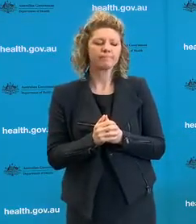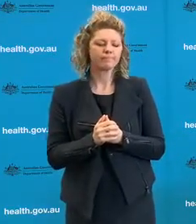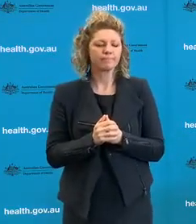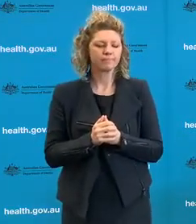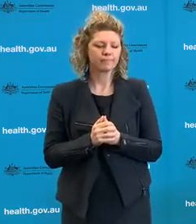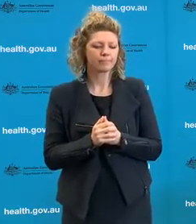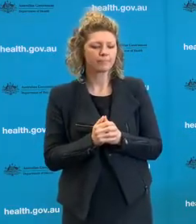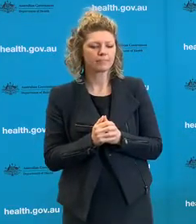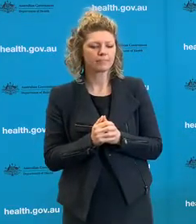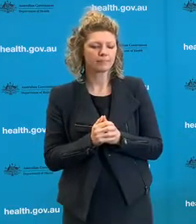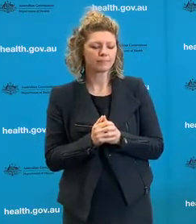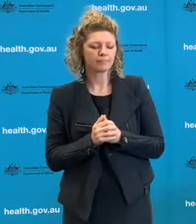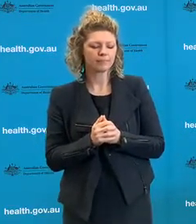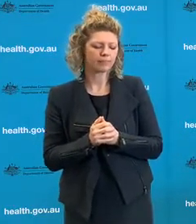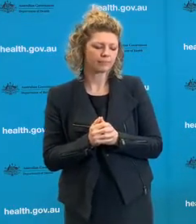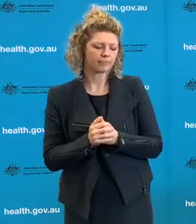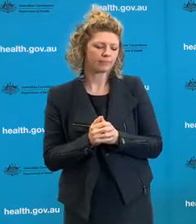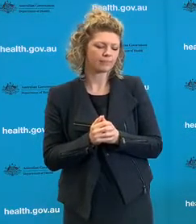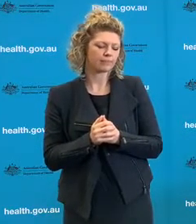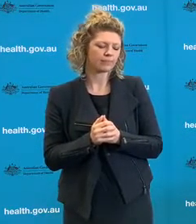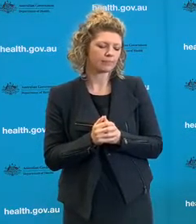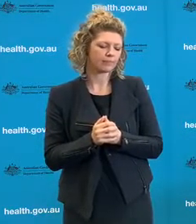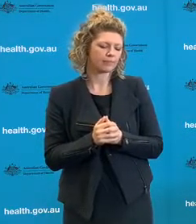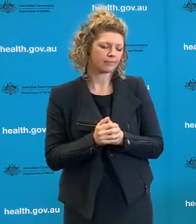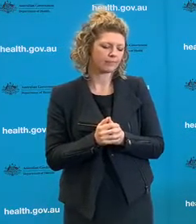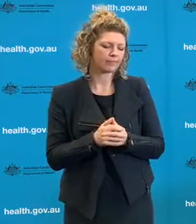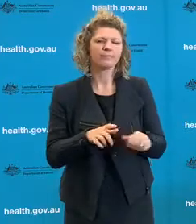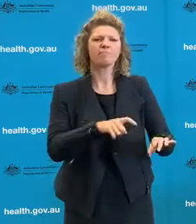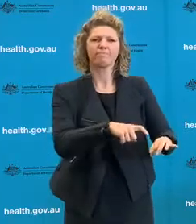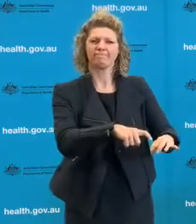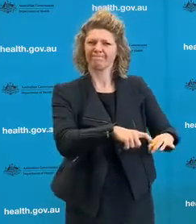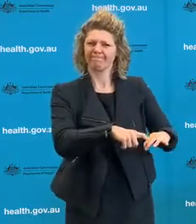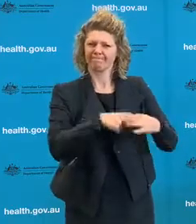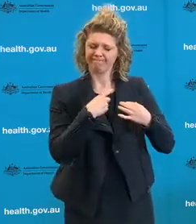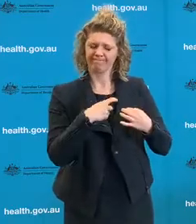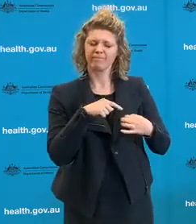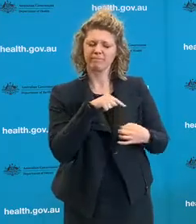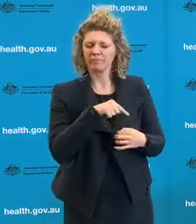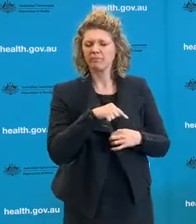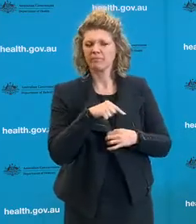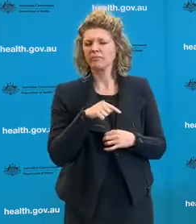And does it make sense medically to restrict someone's movement if they have